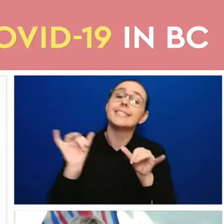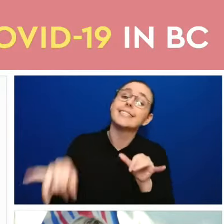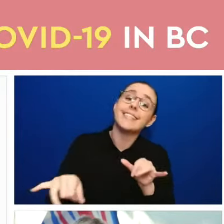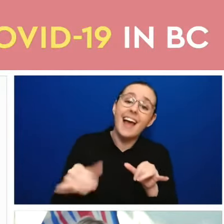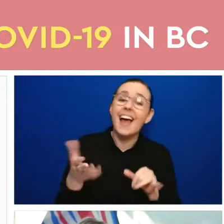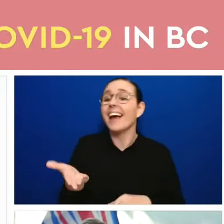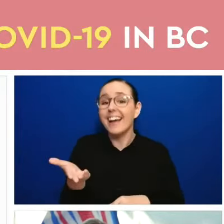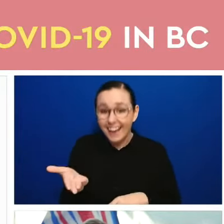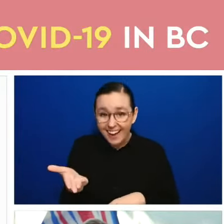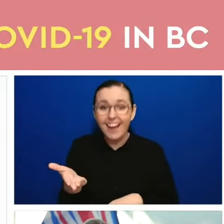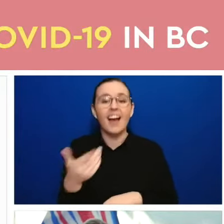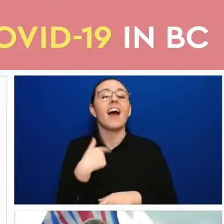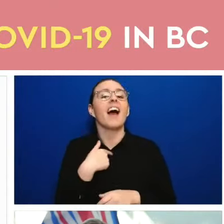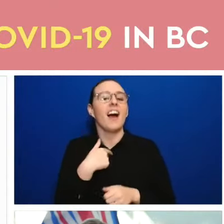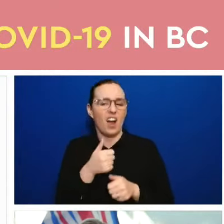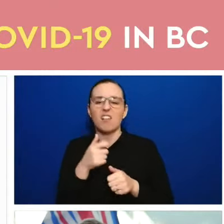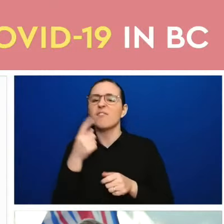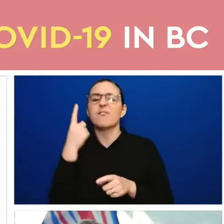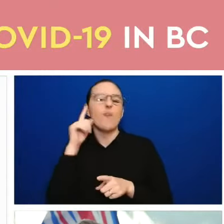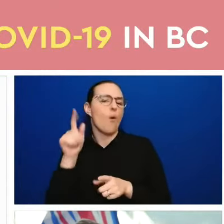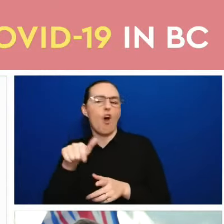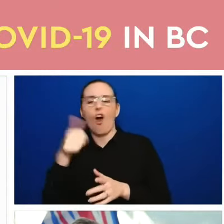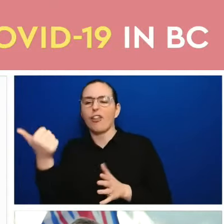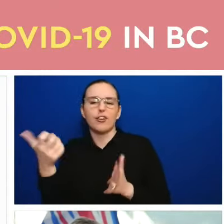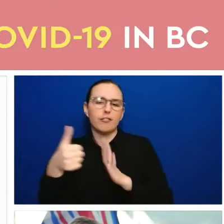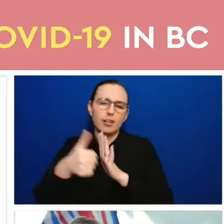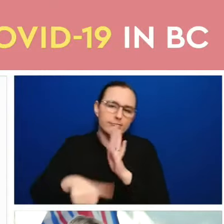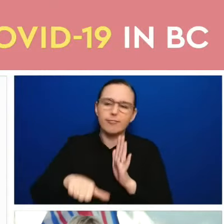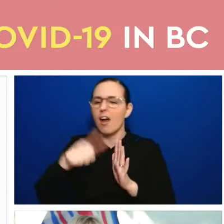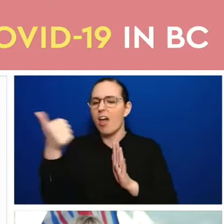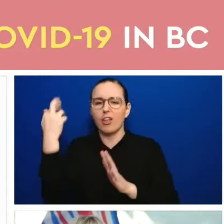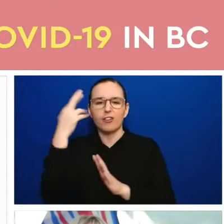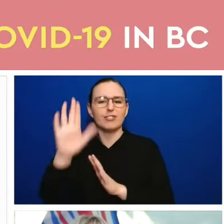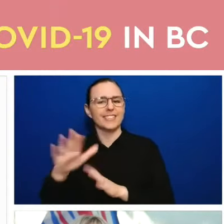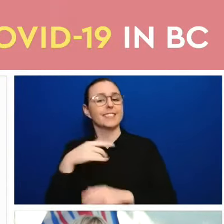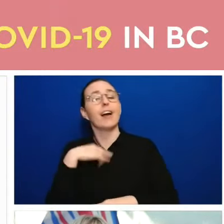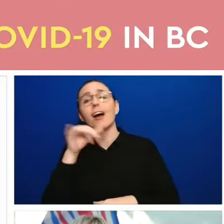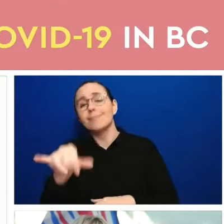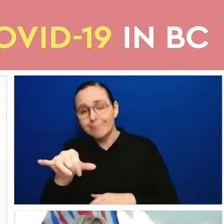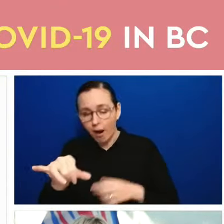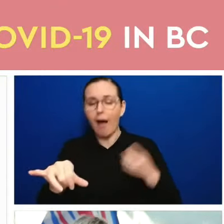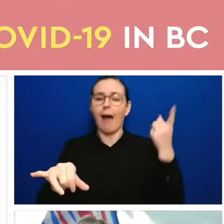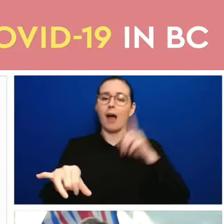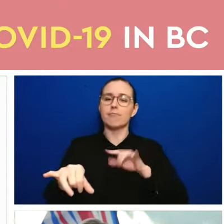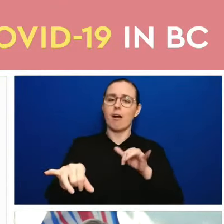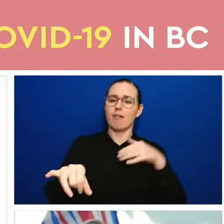And those other reasons are what keep them in hospital or